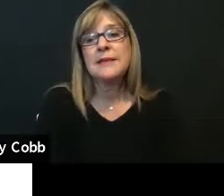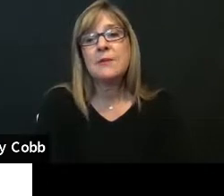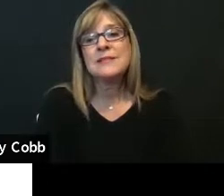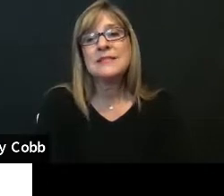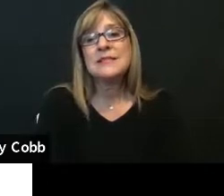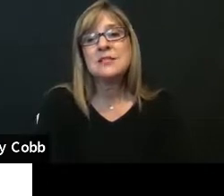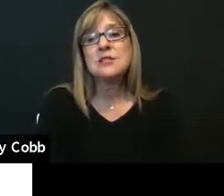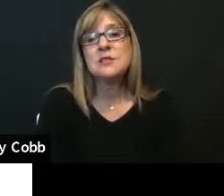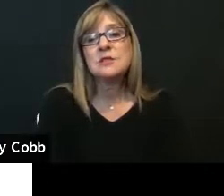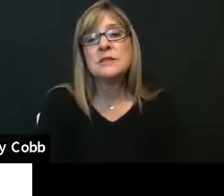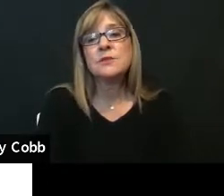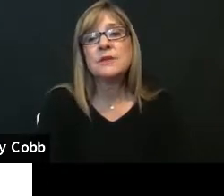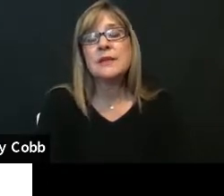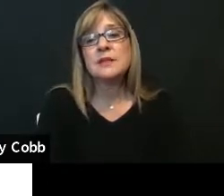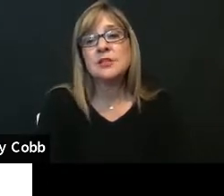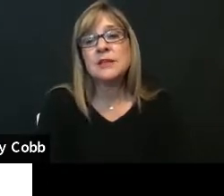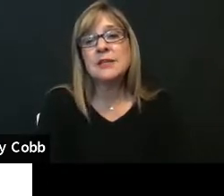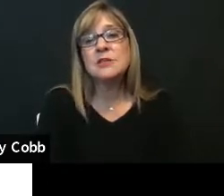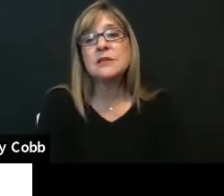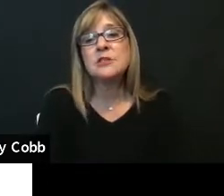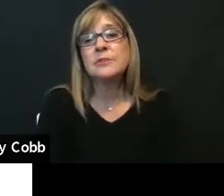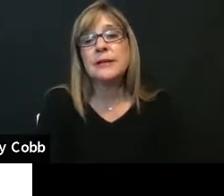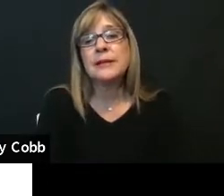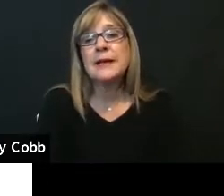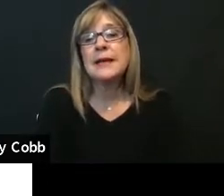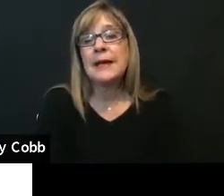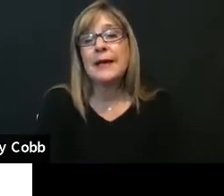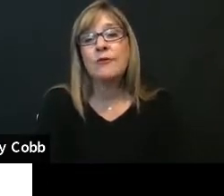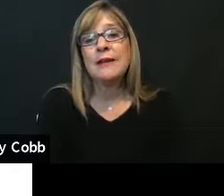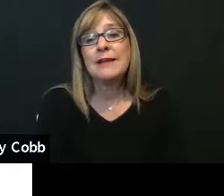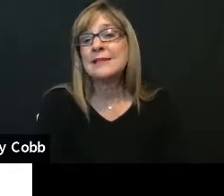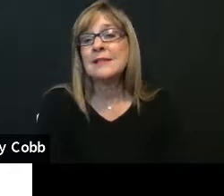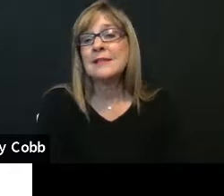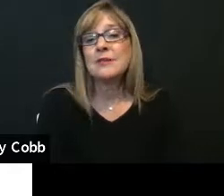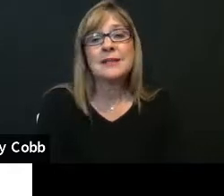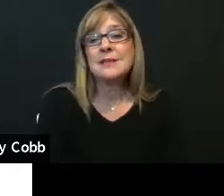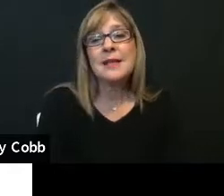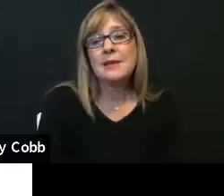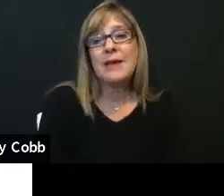That one tended to deal with educational interpreting, recognizing that they're not the same